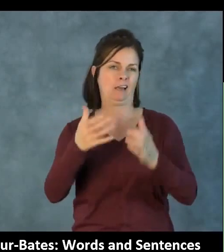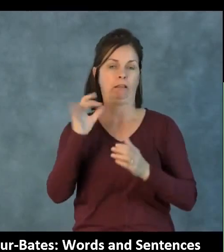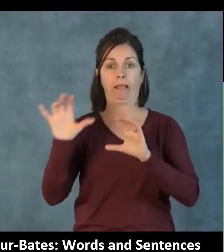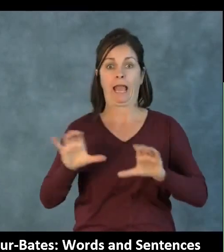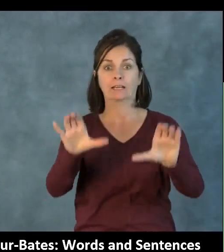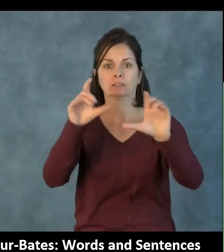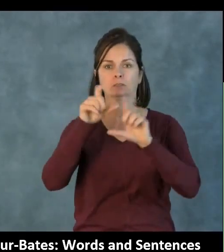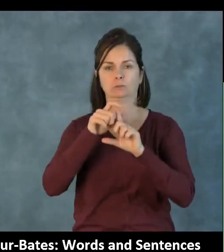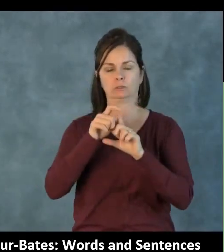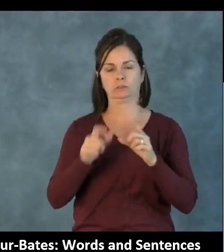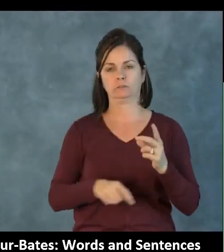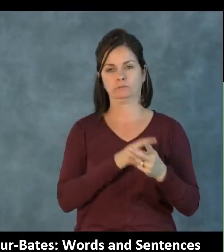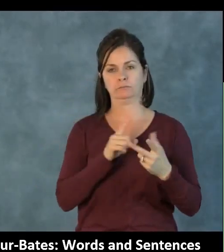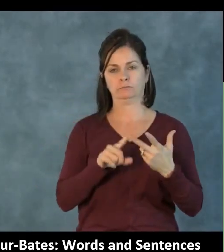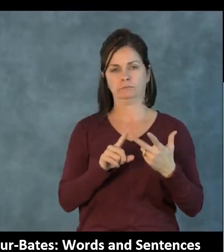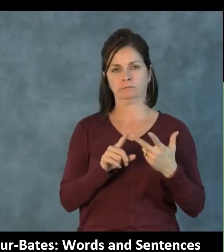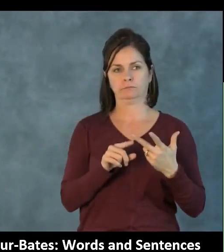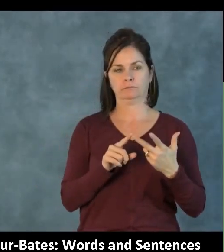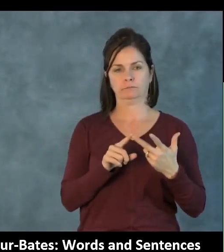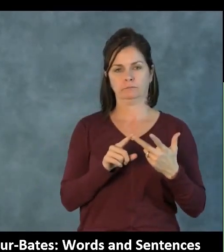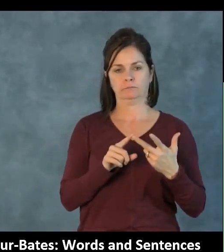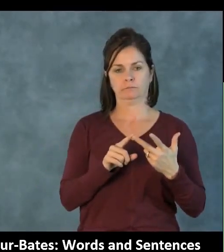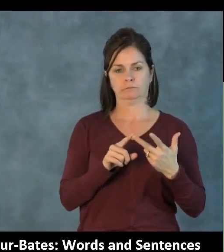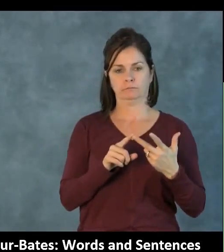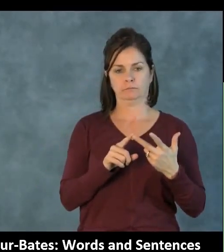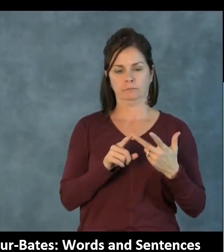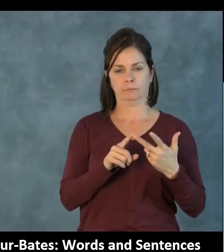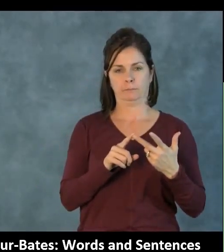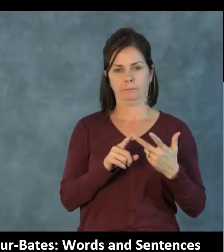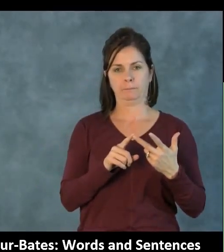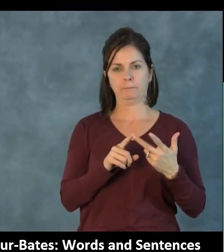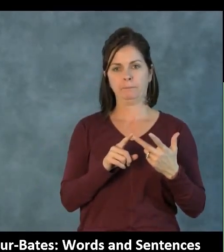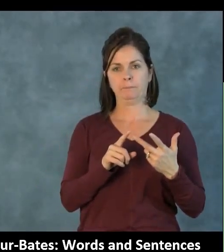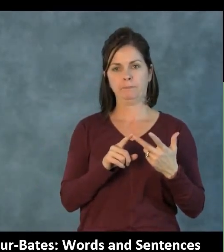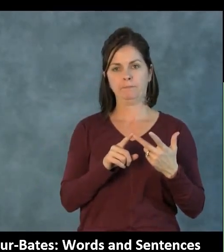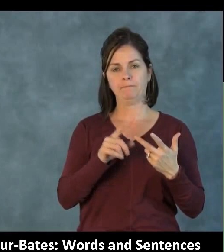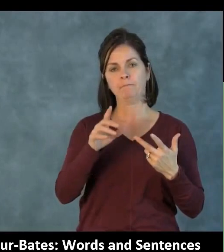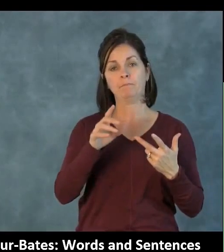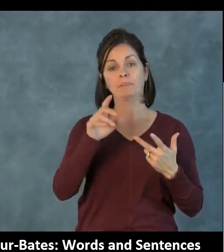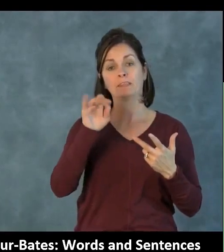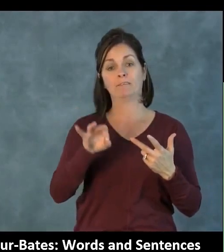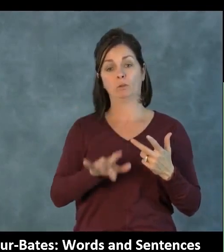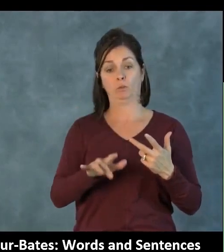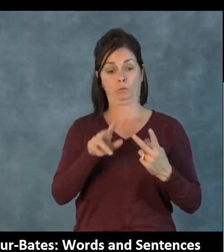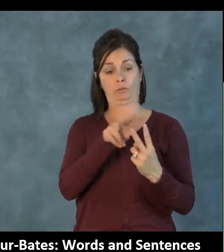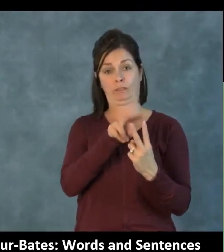Let's say action words, and then when you click